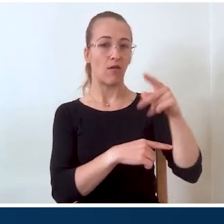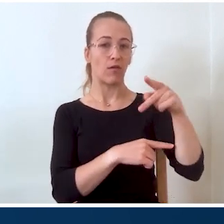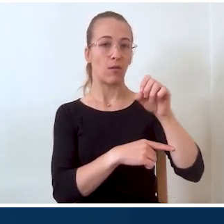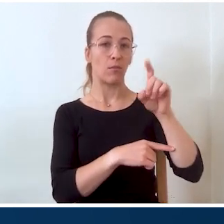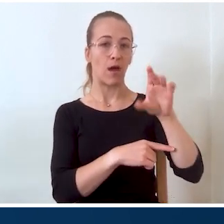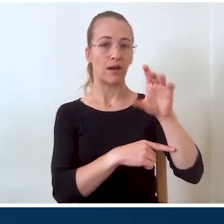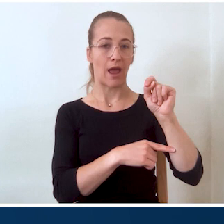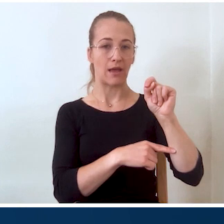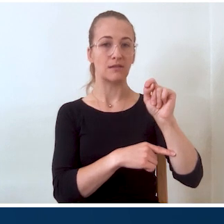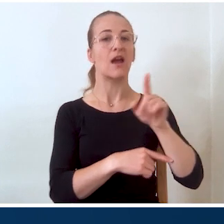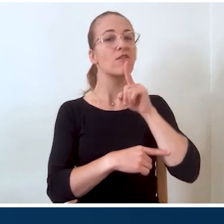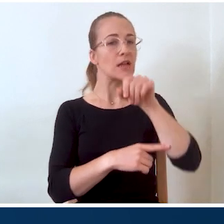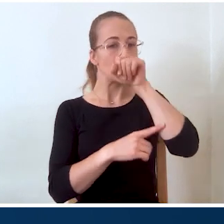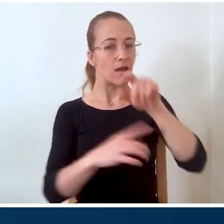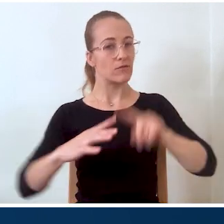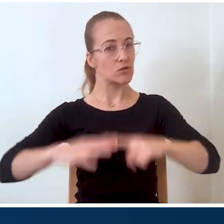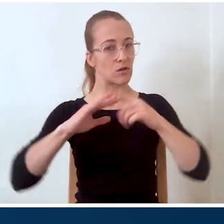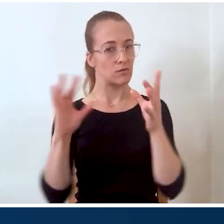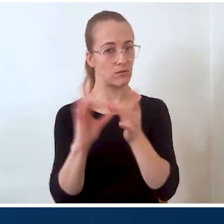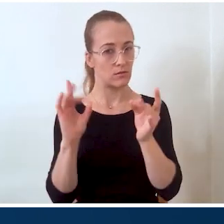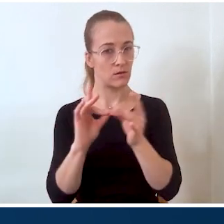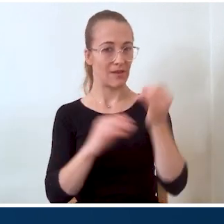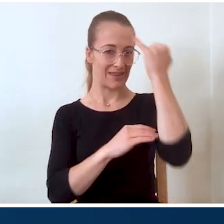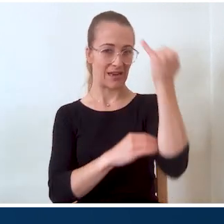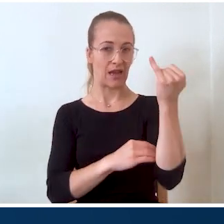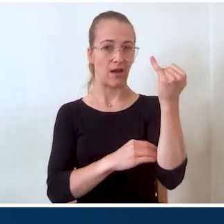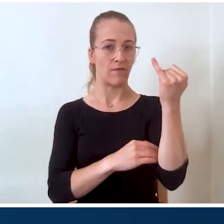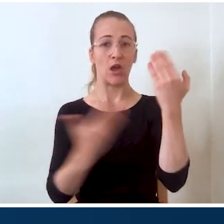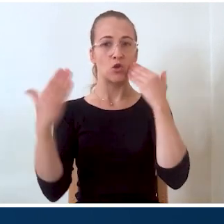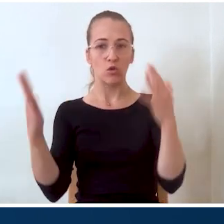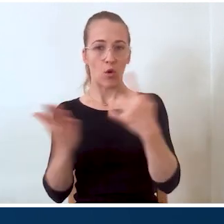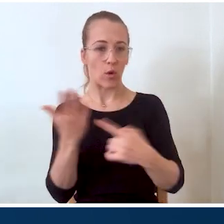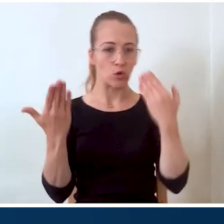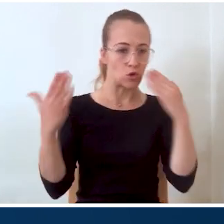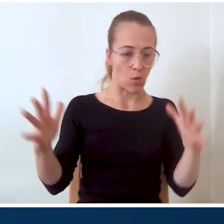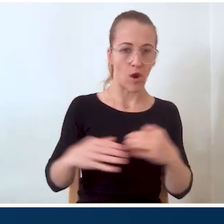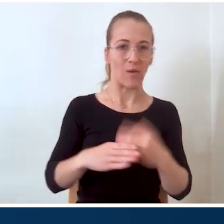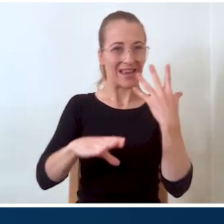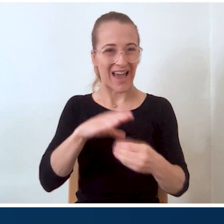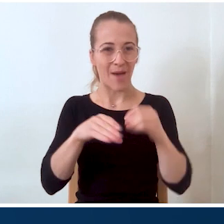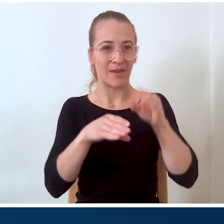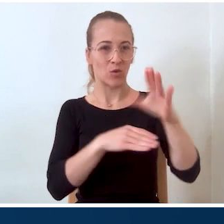And I really love what you started with, the idea of what you don't know, you don't know, right? And we talked a little bit about this.